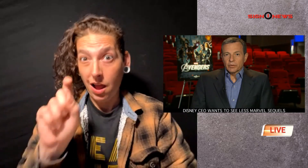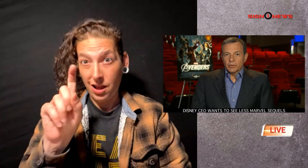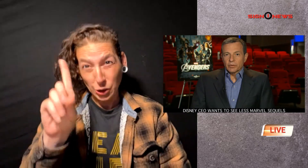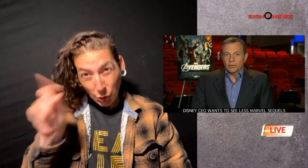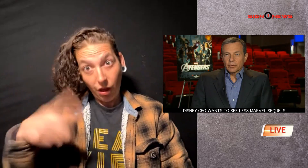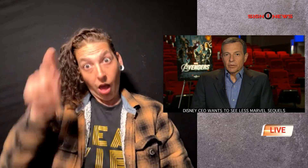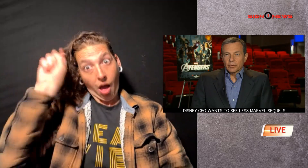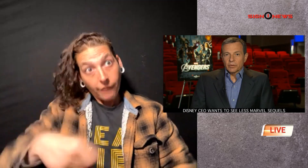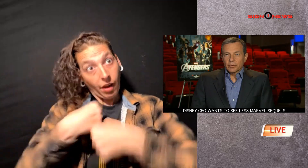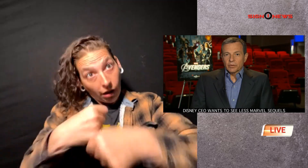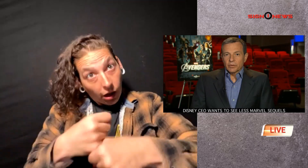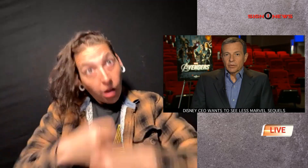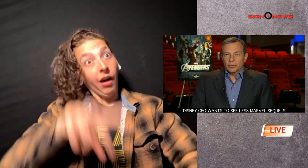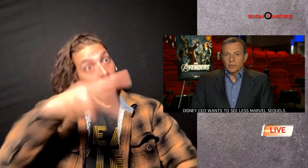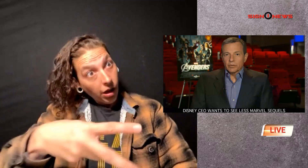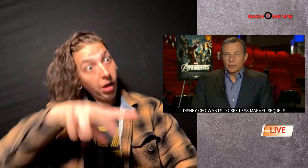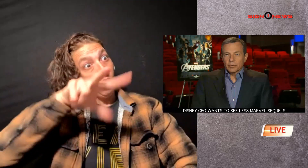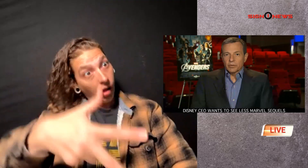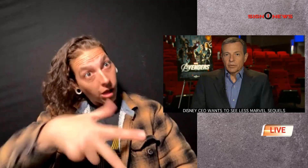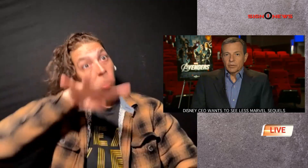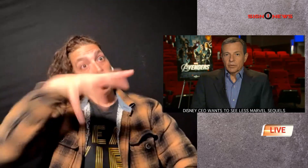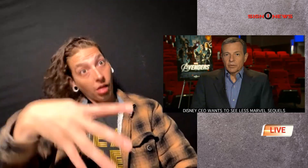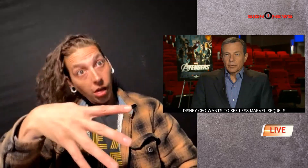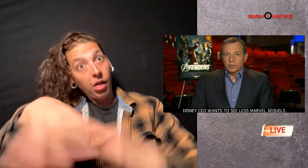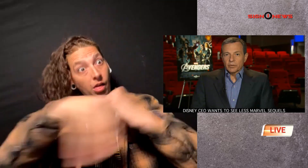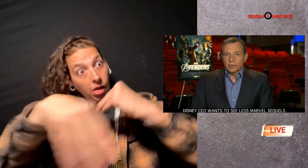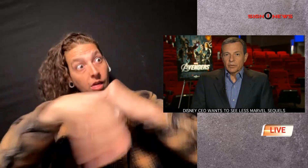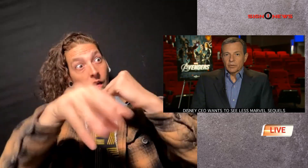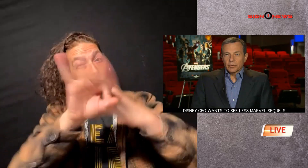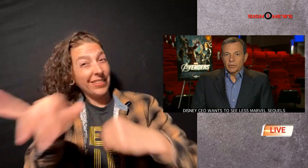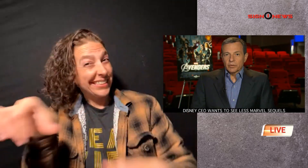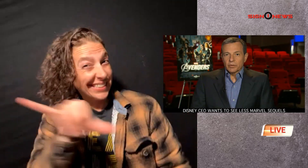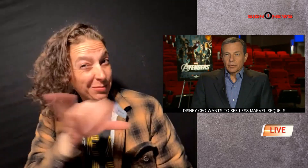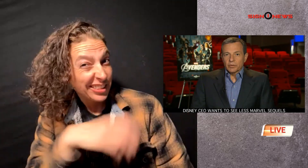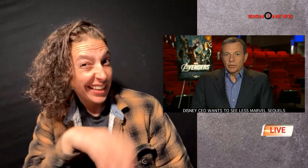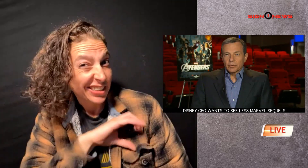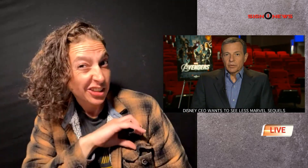but do they need a third and fourth sequel of the same characters